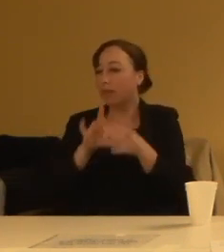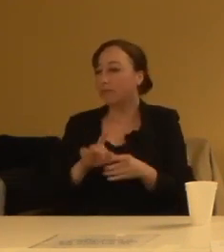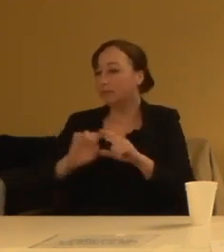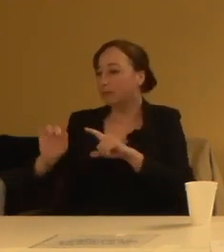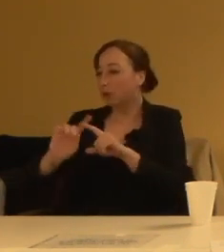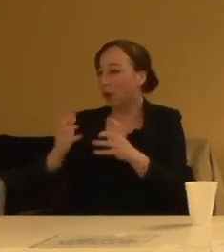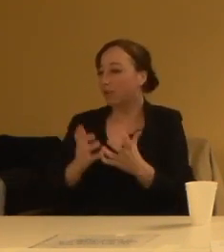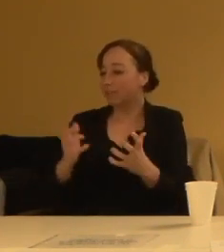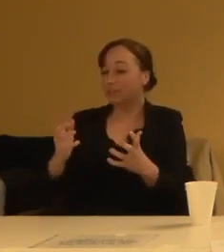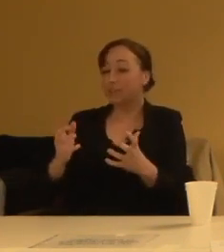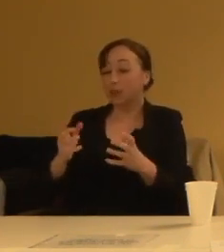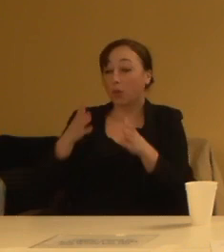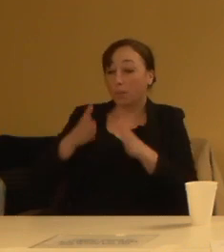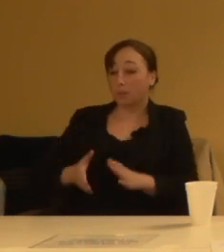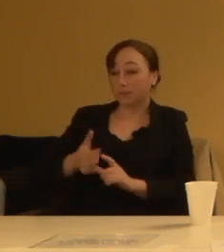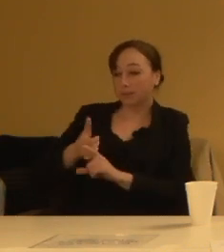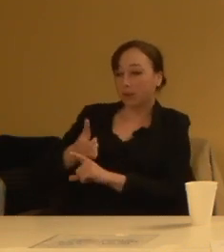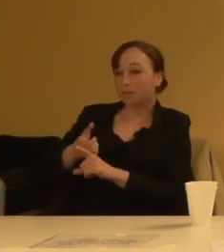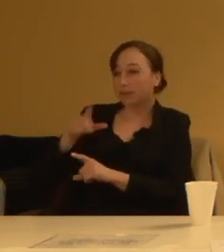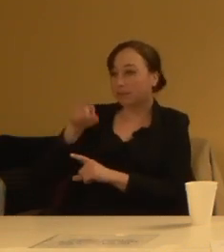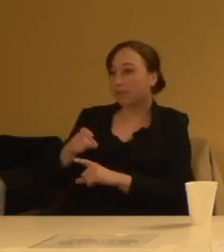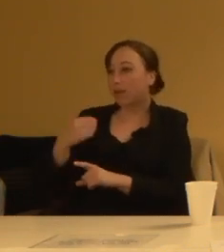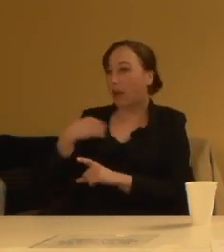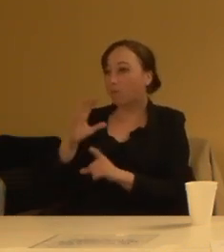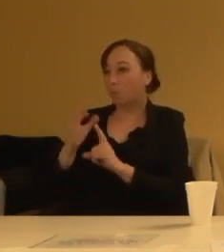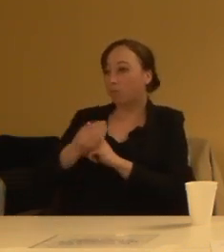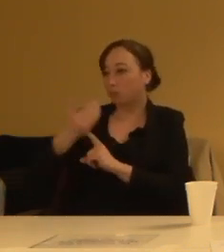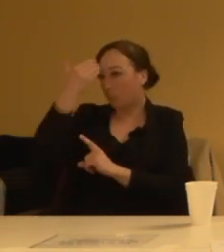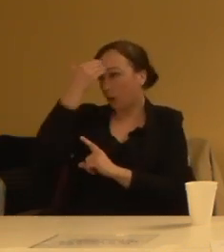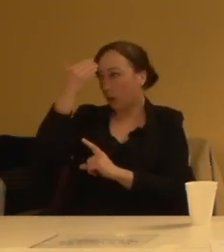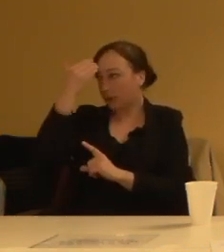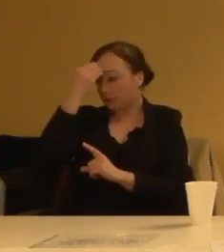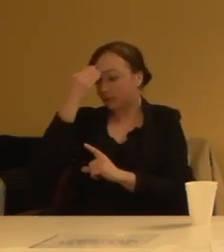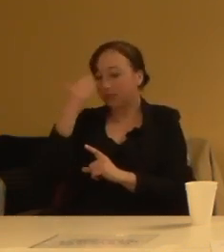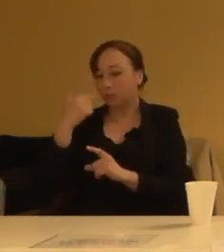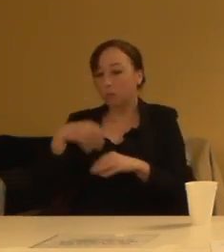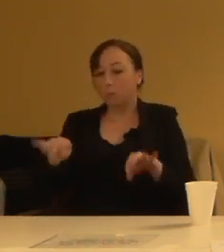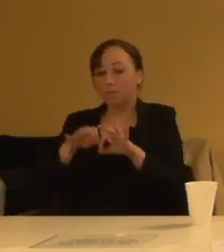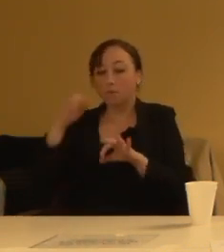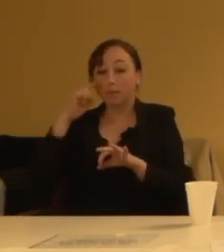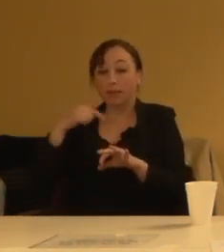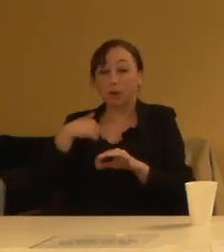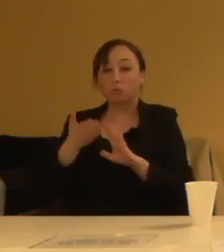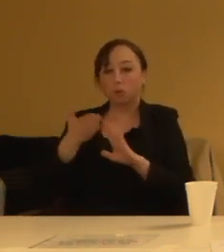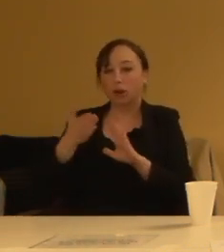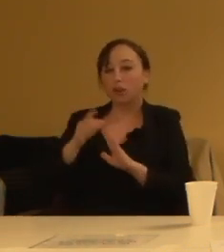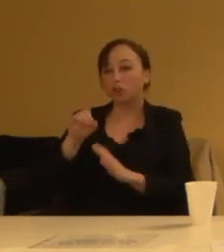competency trainings. And that is something that was really important to me when I was running the dramaturgy program at SUNY New Paltz.